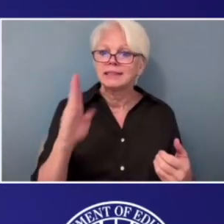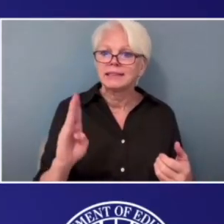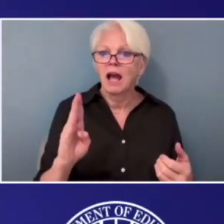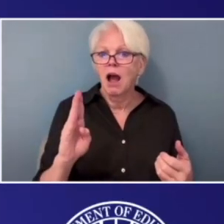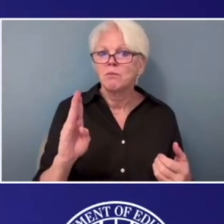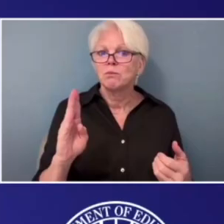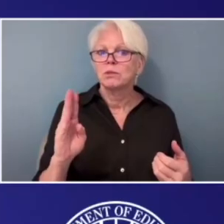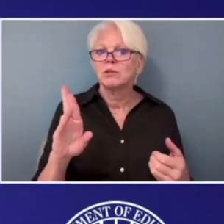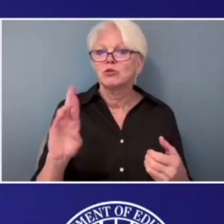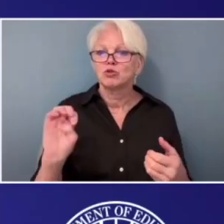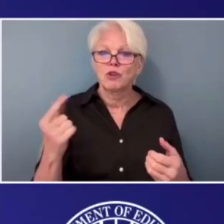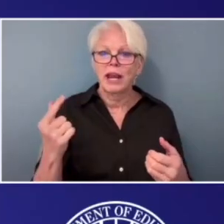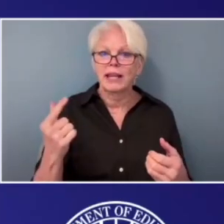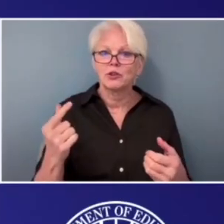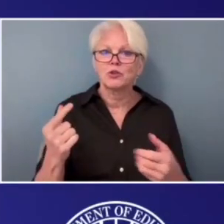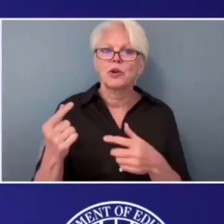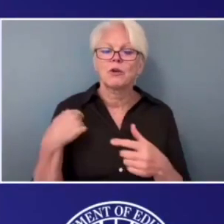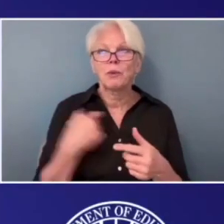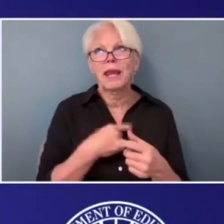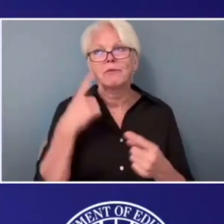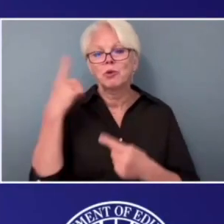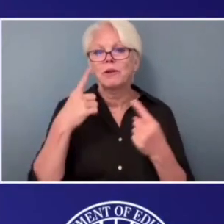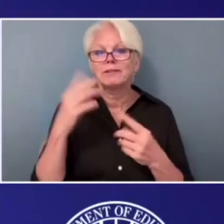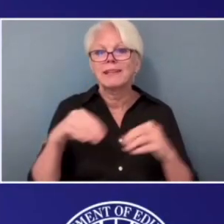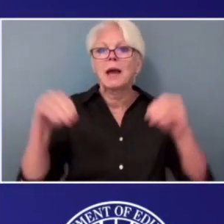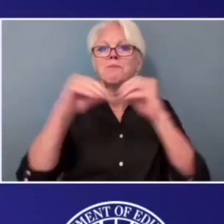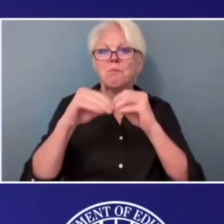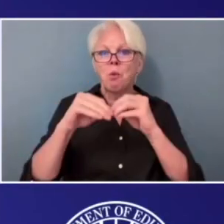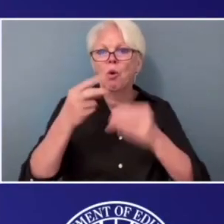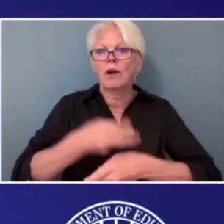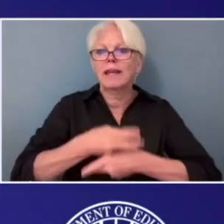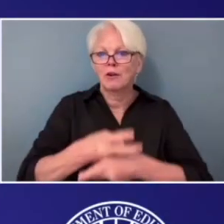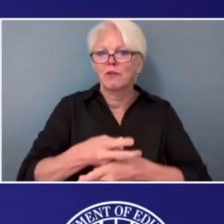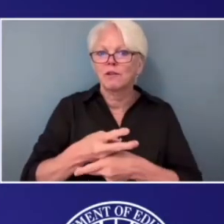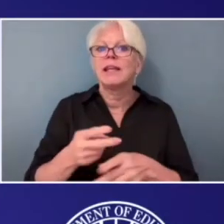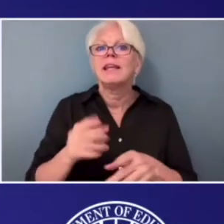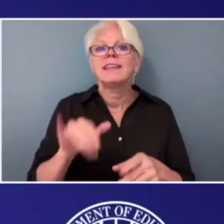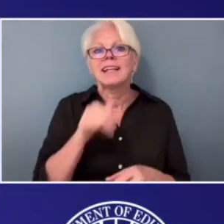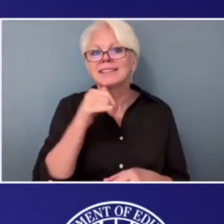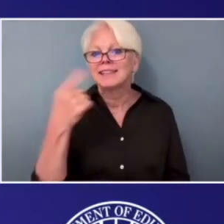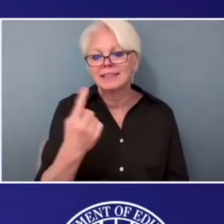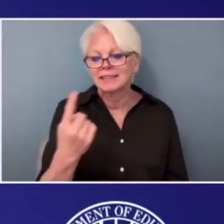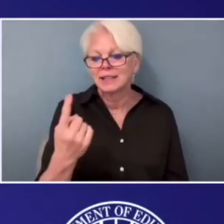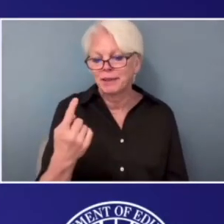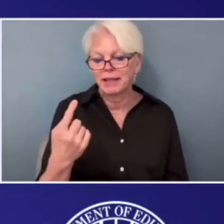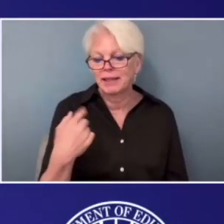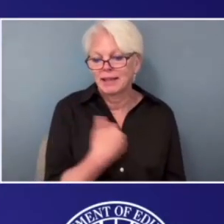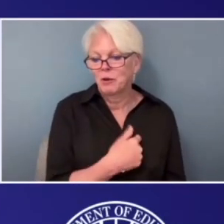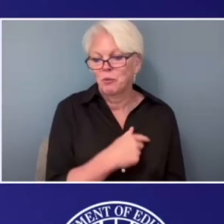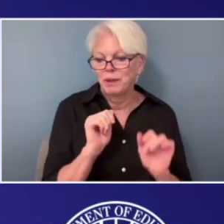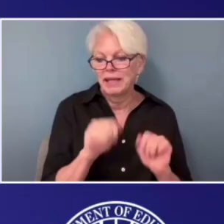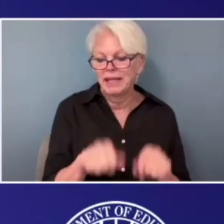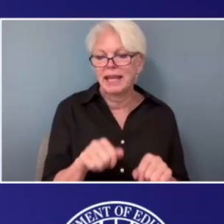we need to kind of consider that more carefully. It's not something that really we can just make a determination on.